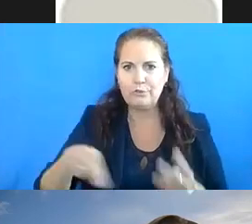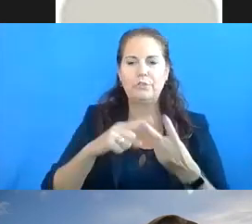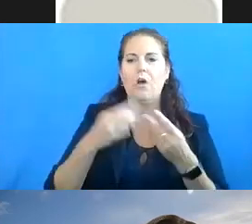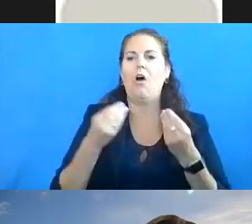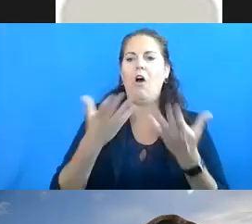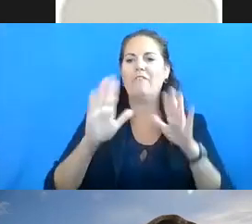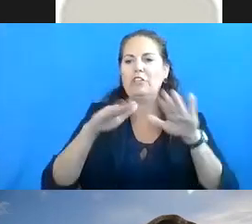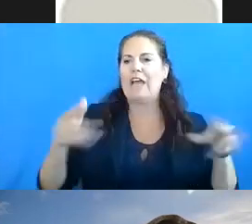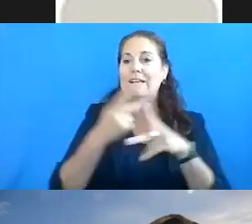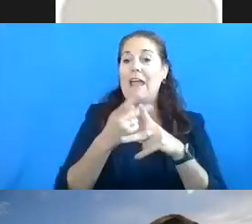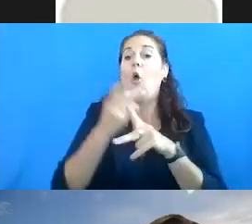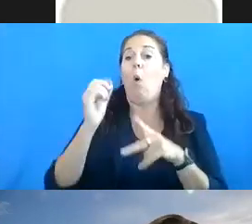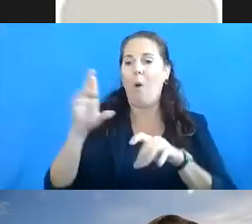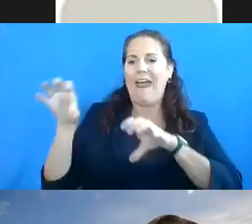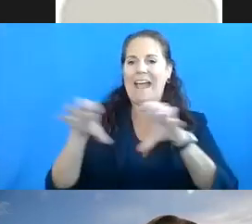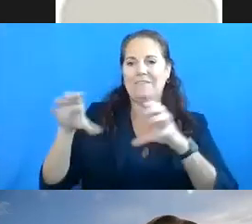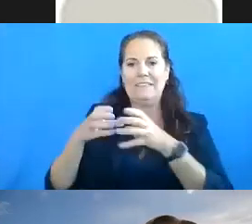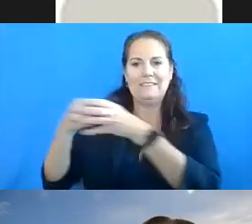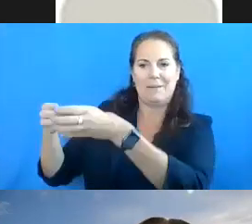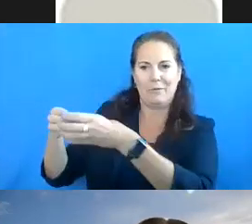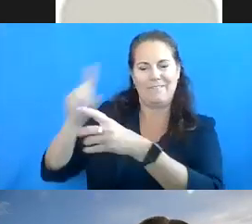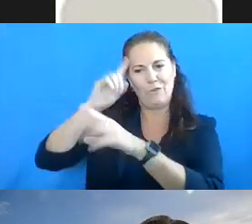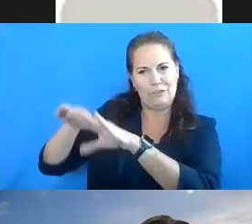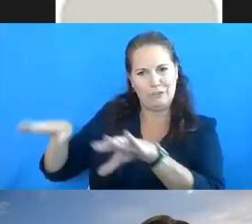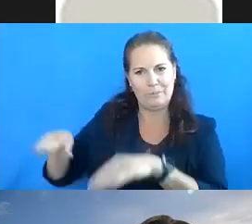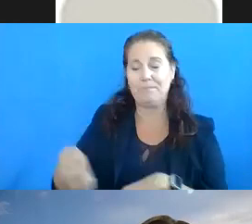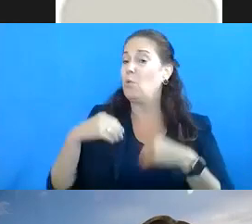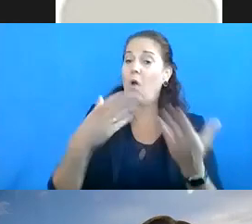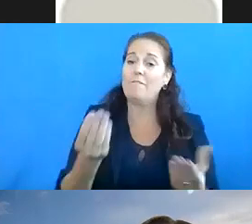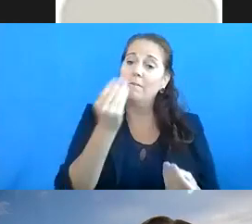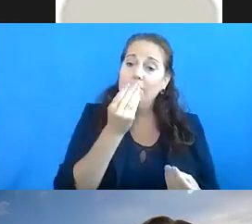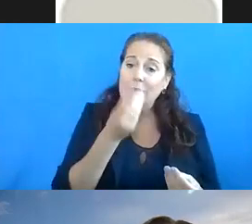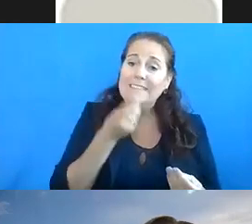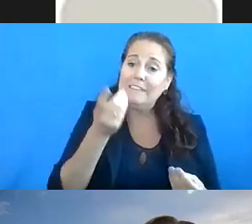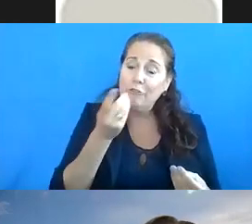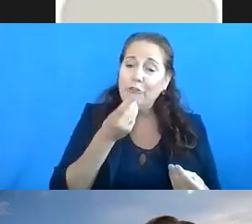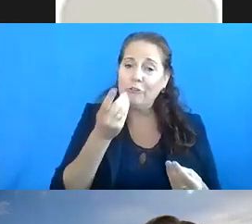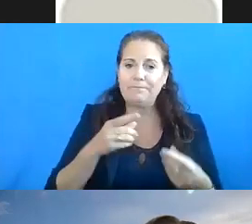for children. It might be offer food during dinner time so that people don't have to cook